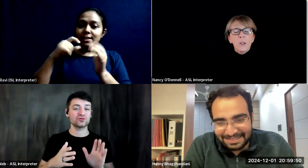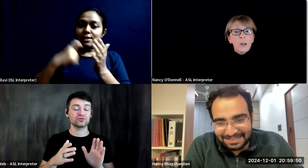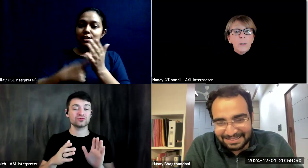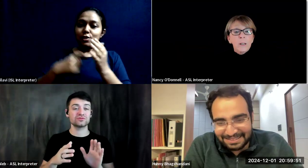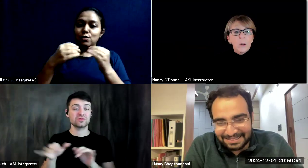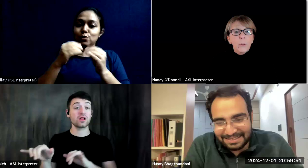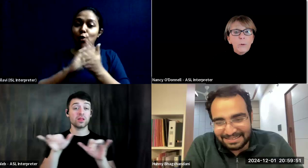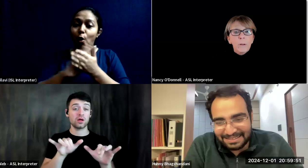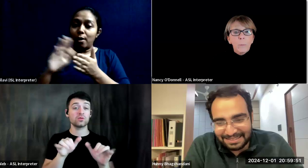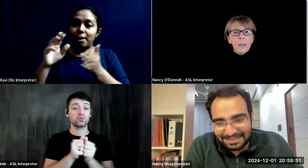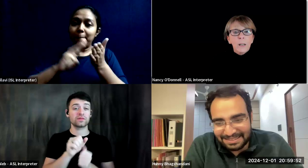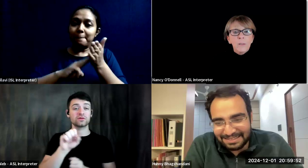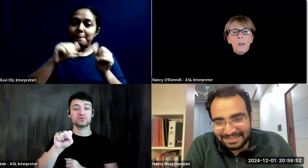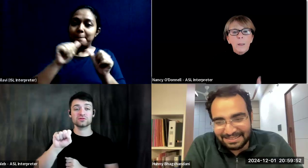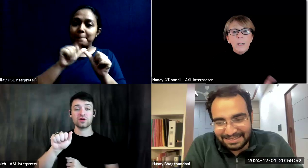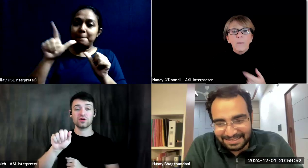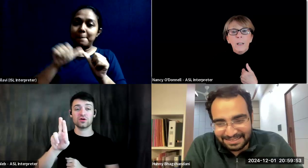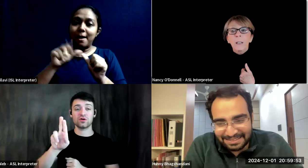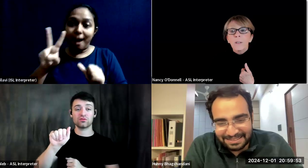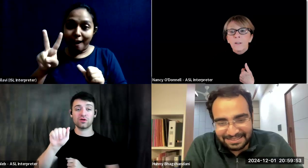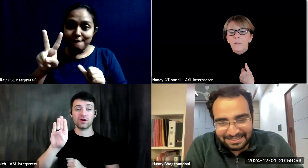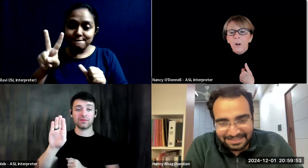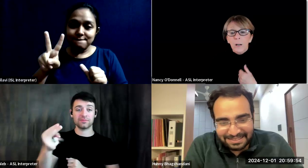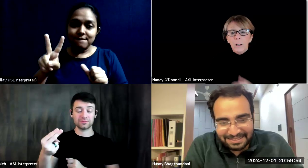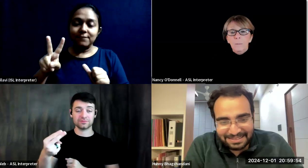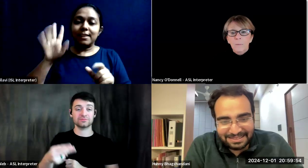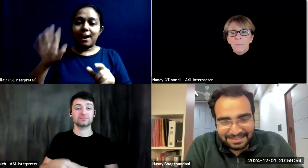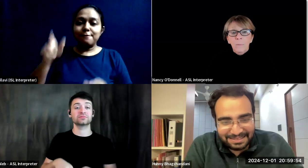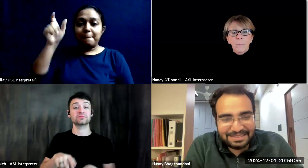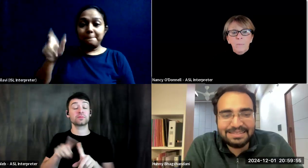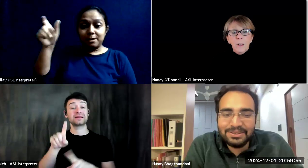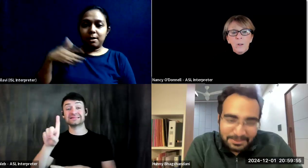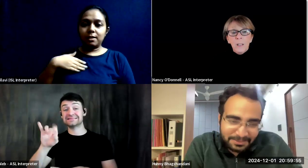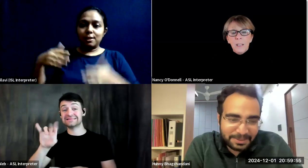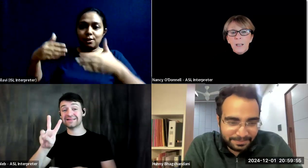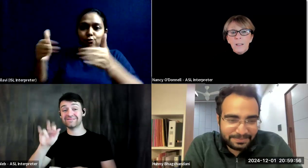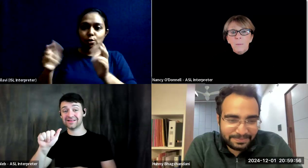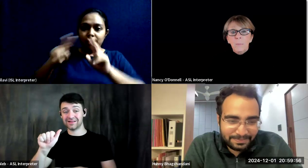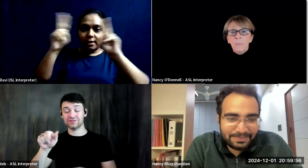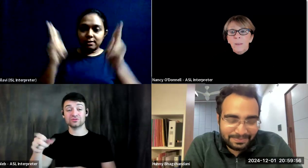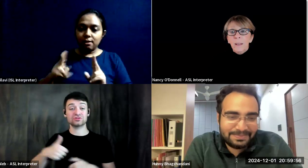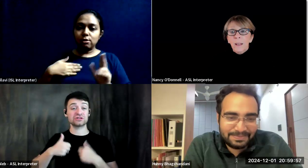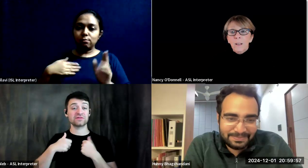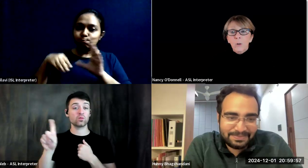And Geri, So the three representatives here, but Divya lives in Florida, here in the States.